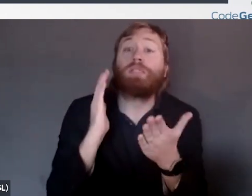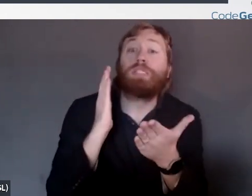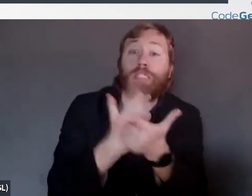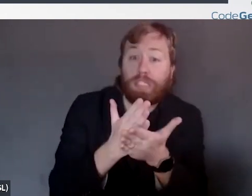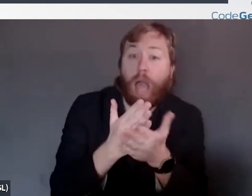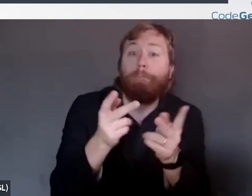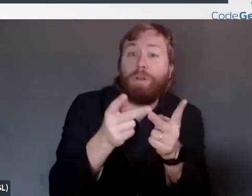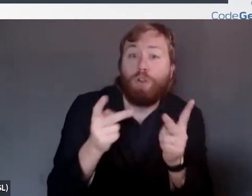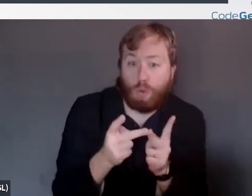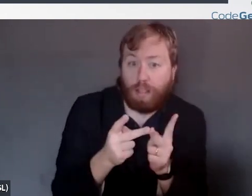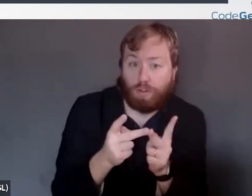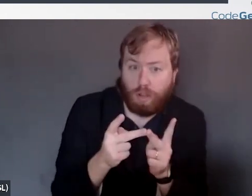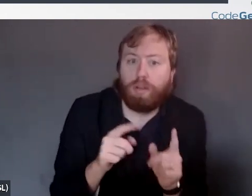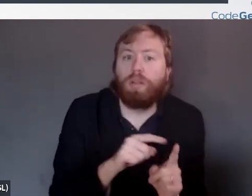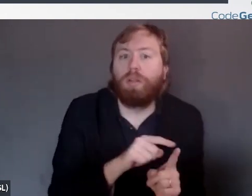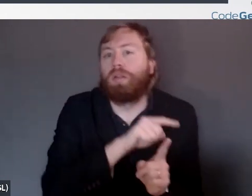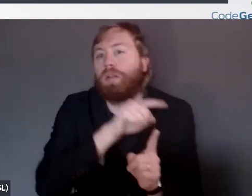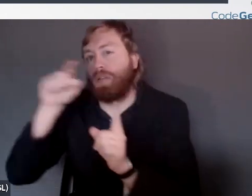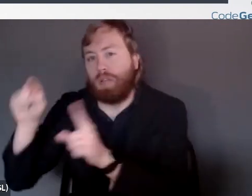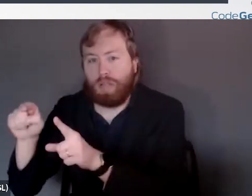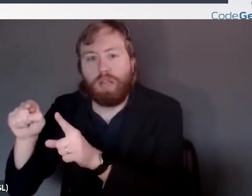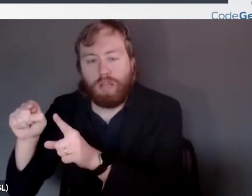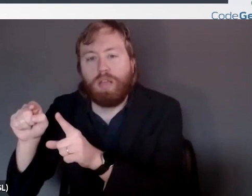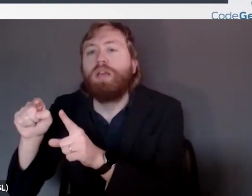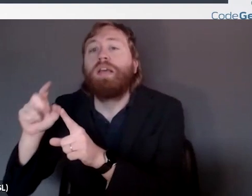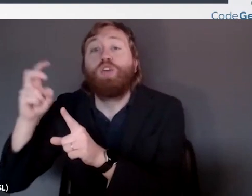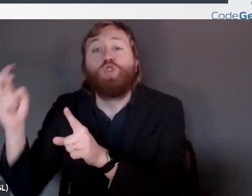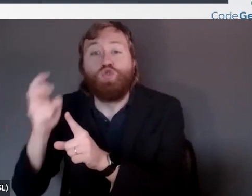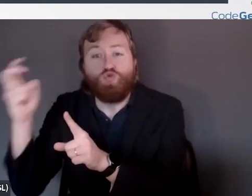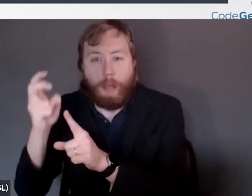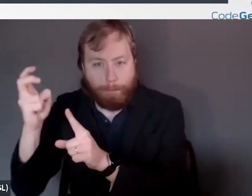The second header in the second column is trip number one.